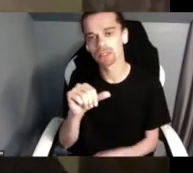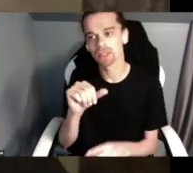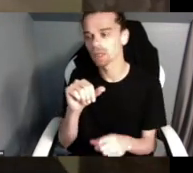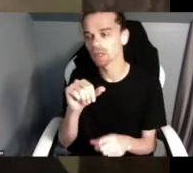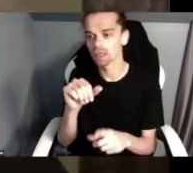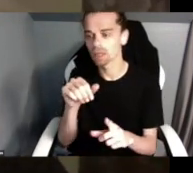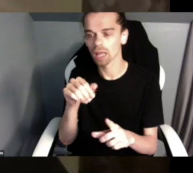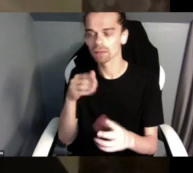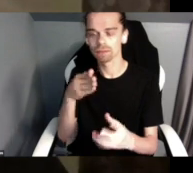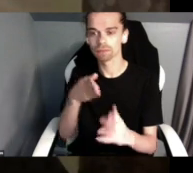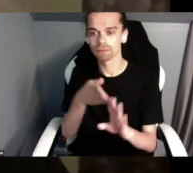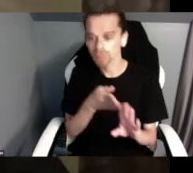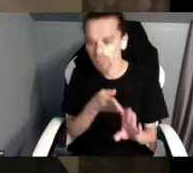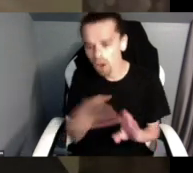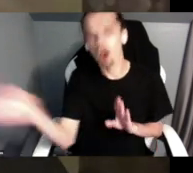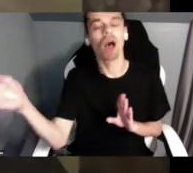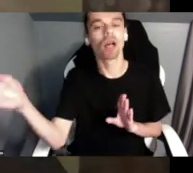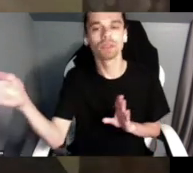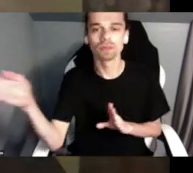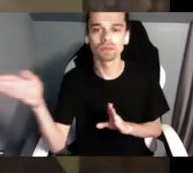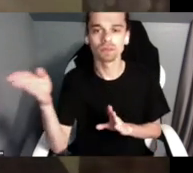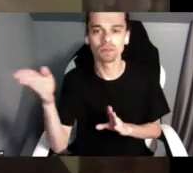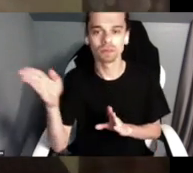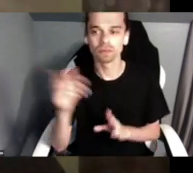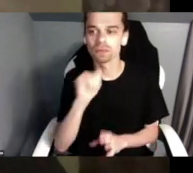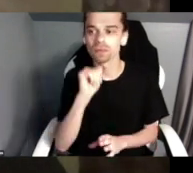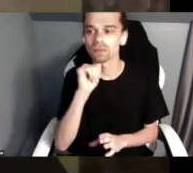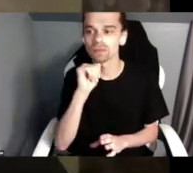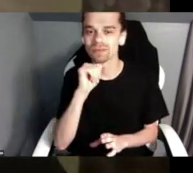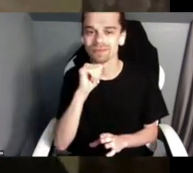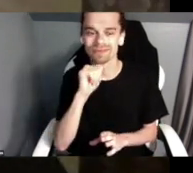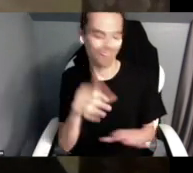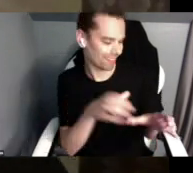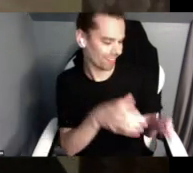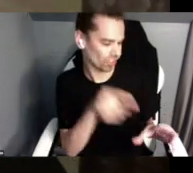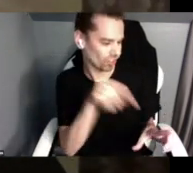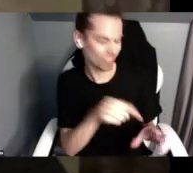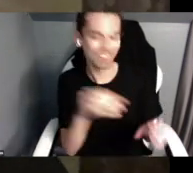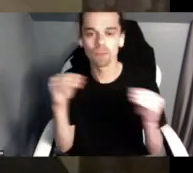you're preparing your applications to grants for the funding source.